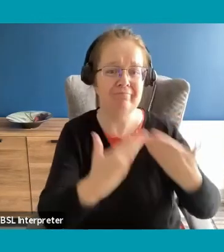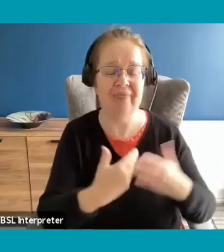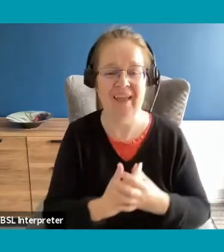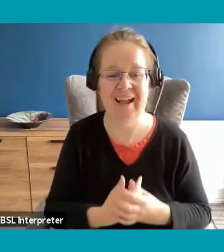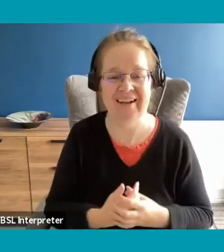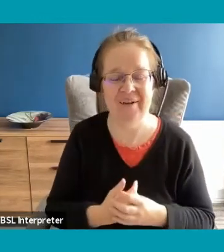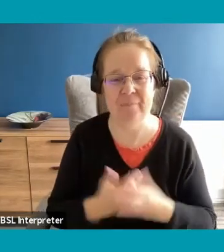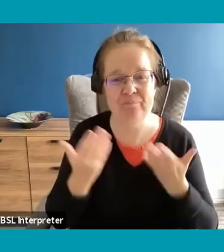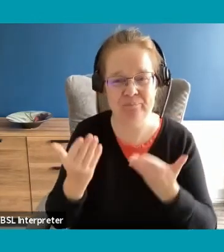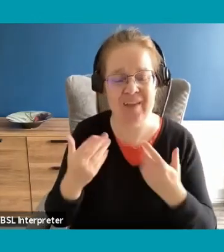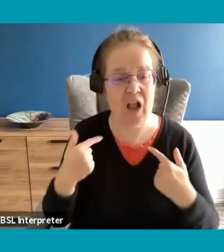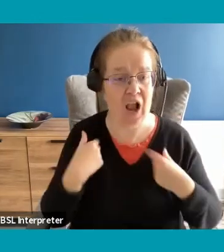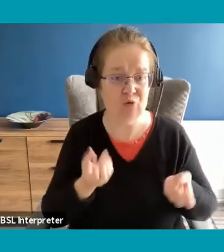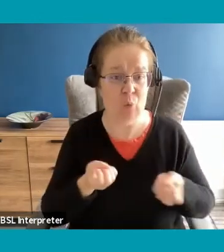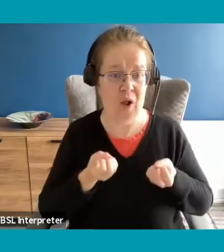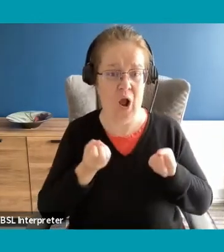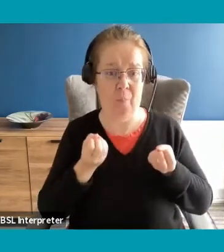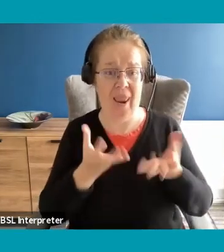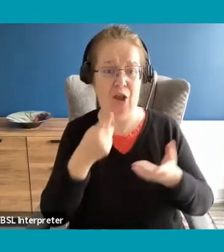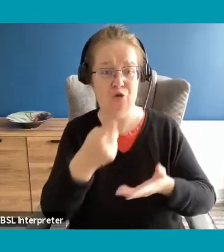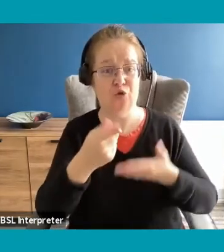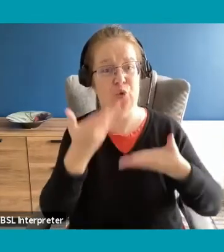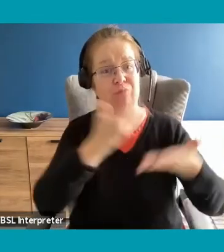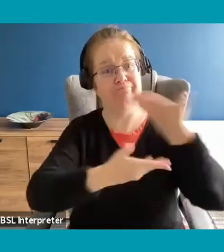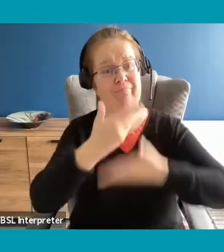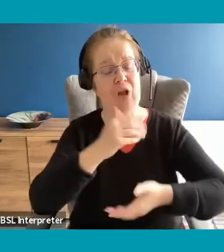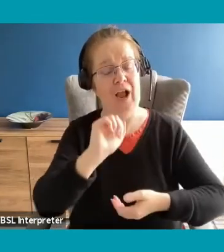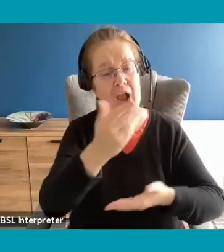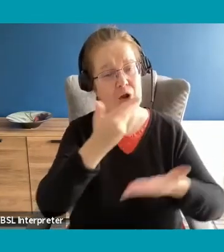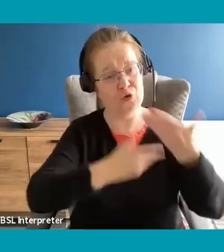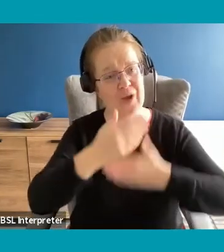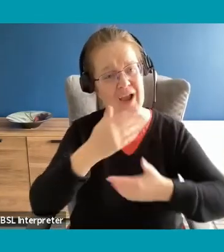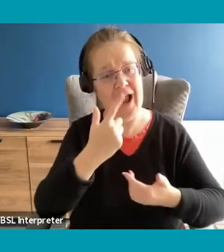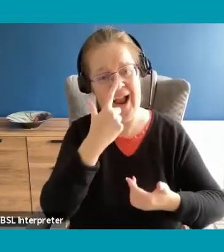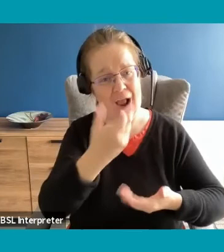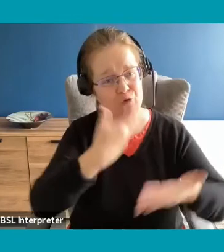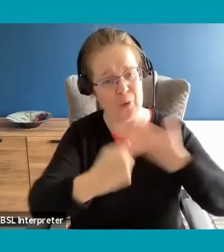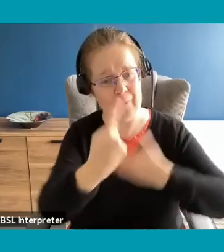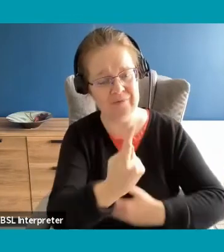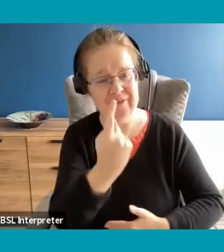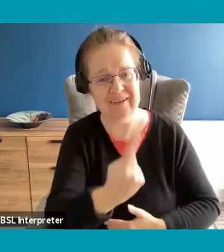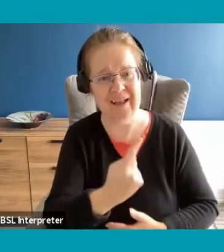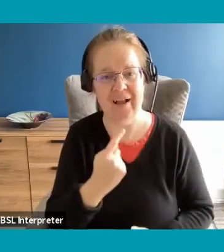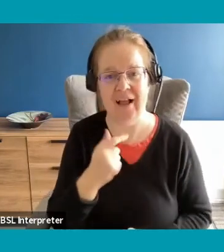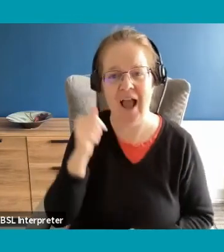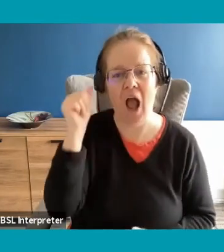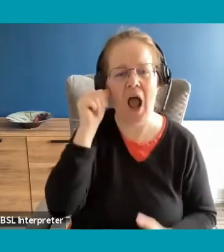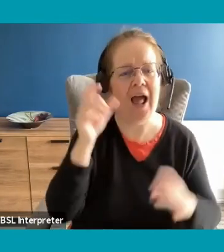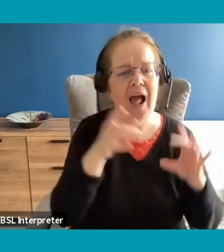I'm gonna just let you Share your story. You tell us a little bit about your story and I know it's related to the INSPIRE program.